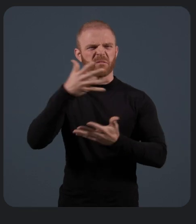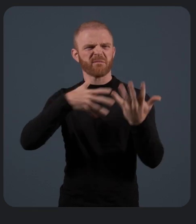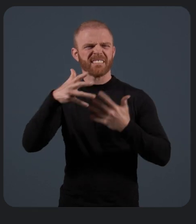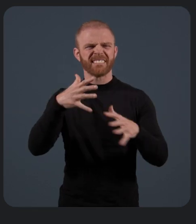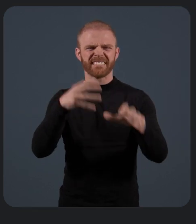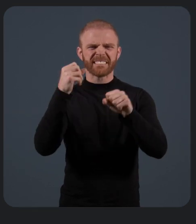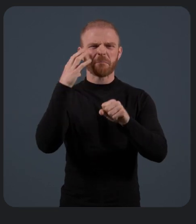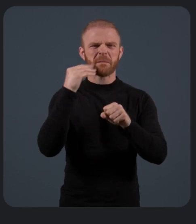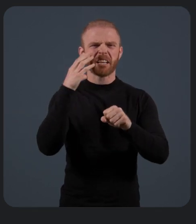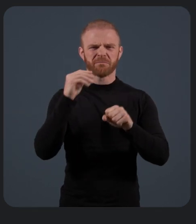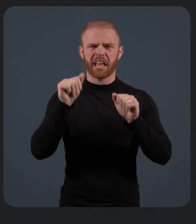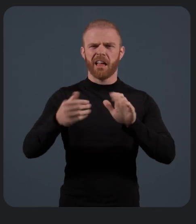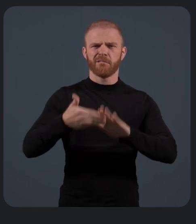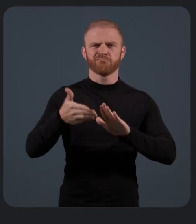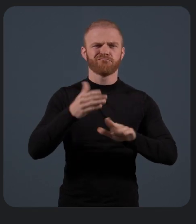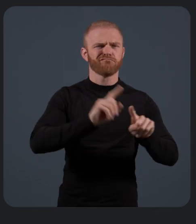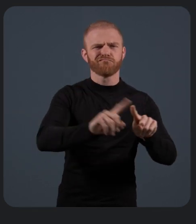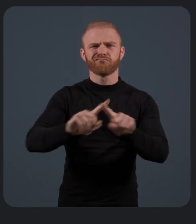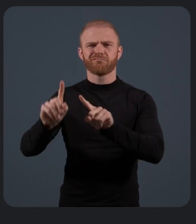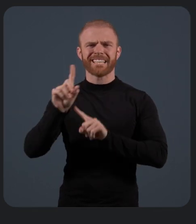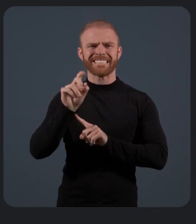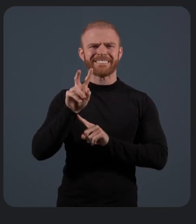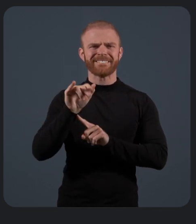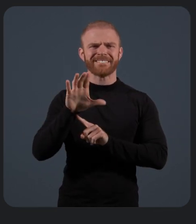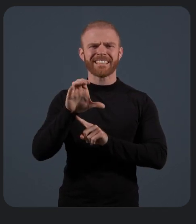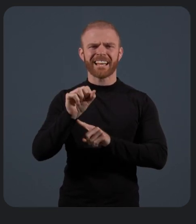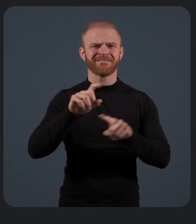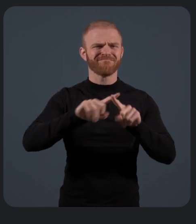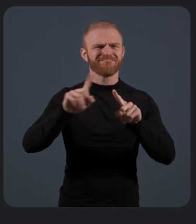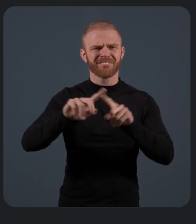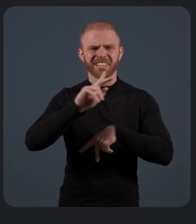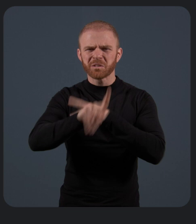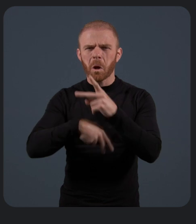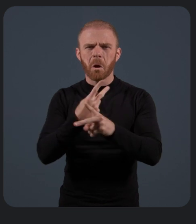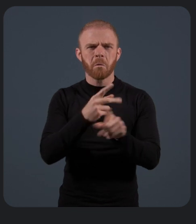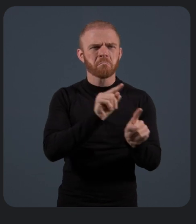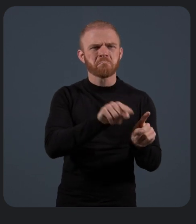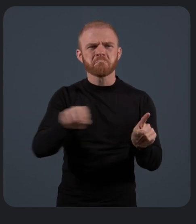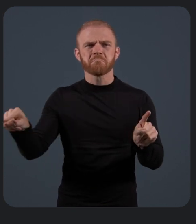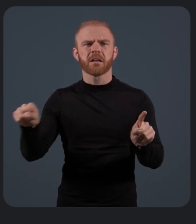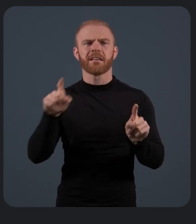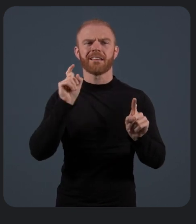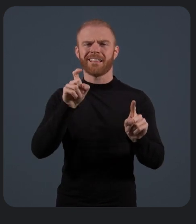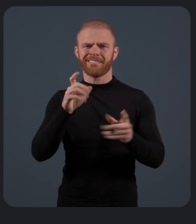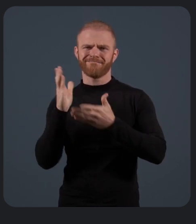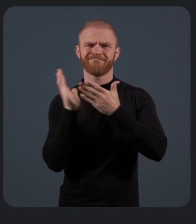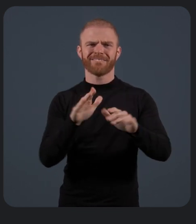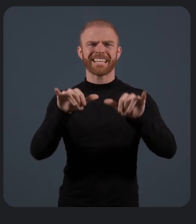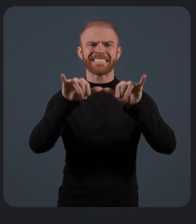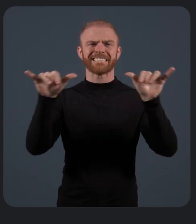experiences that run across many different devices, form factors, and platforms.